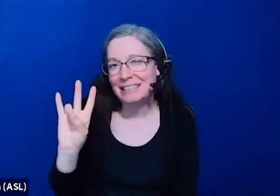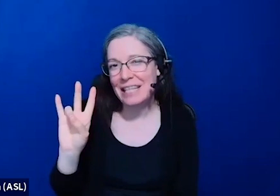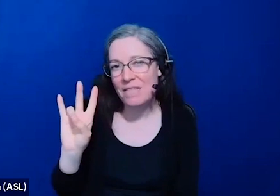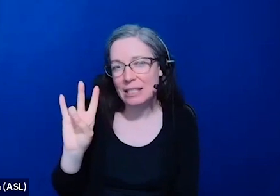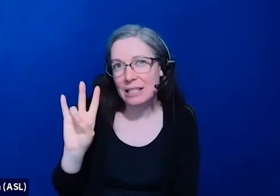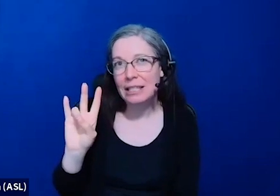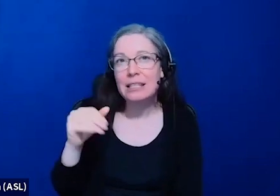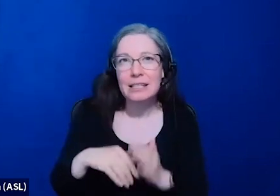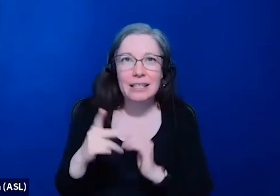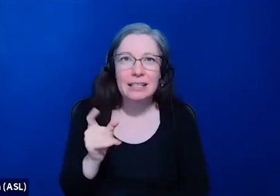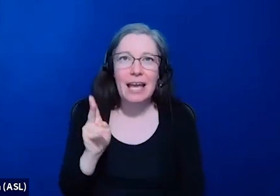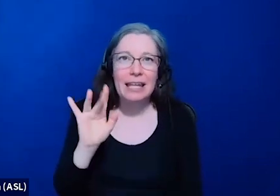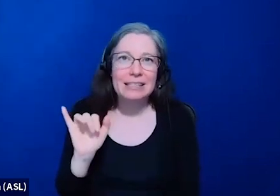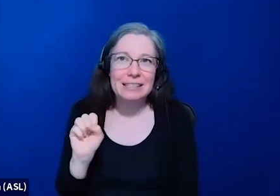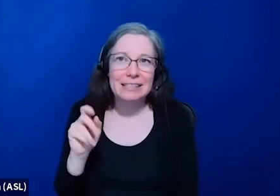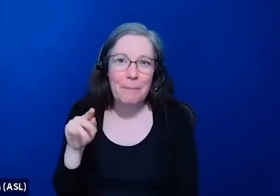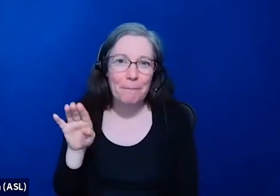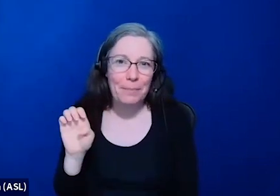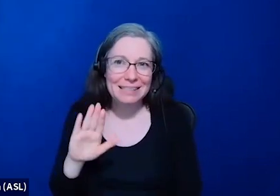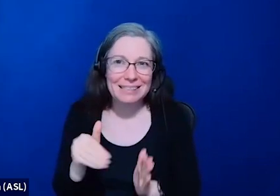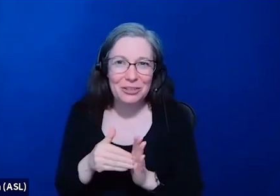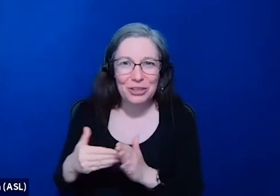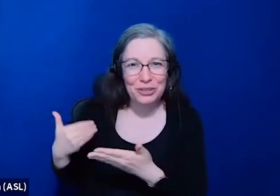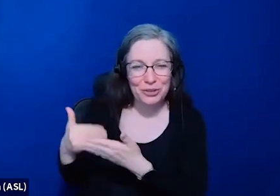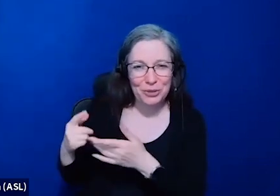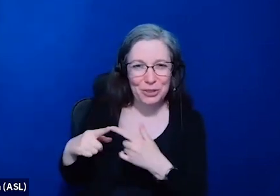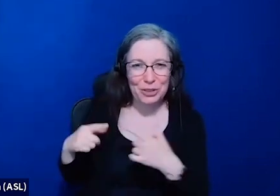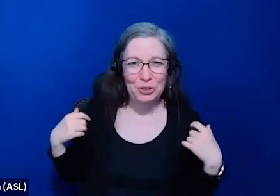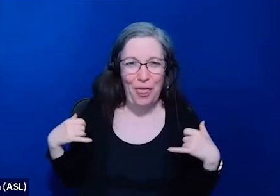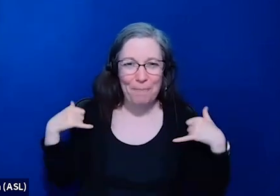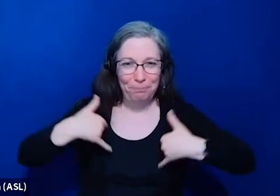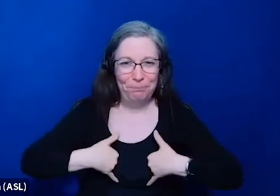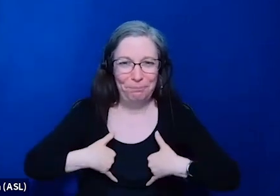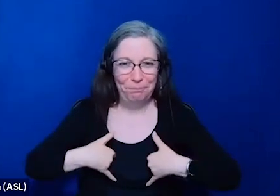I'm standing near one of the space suit, the EVA suits from the Apollo era,